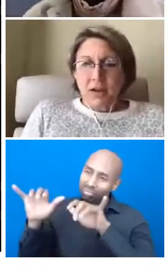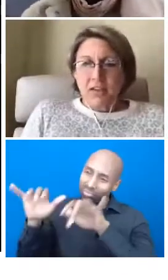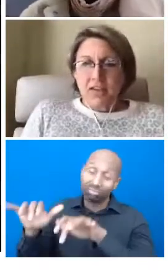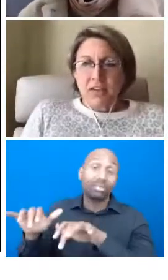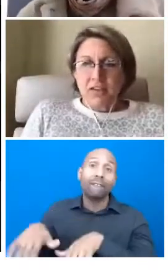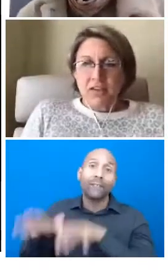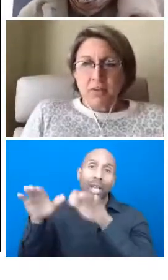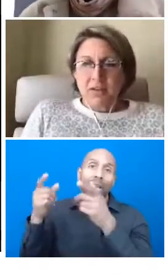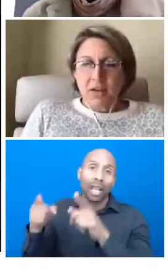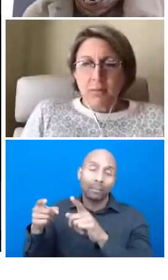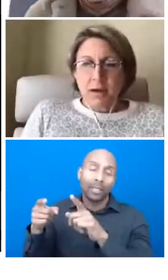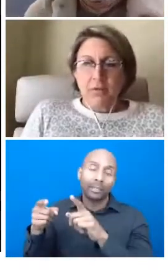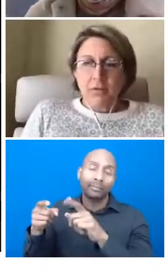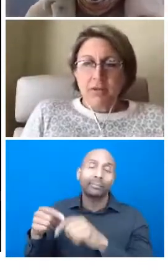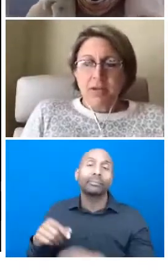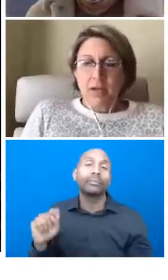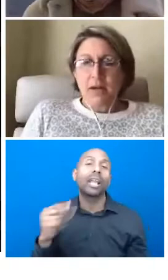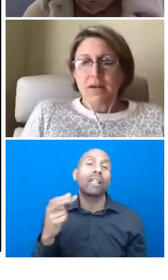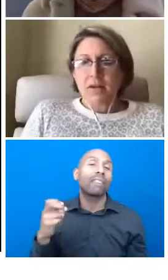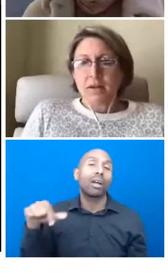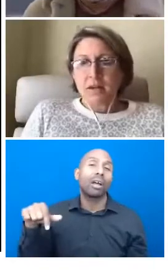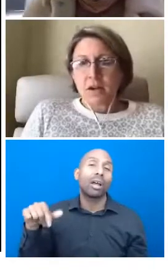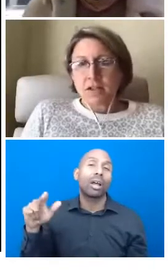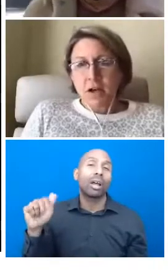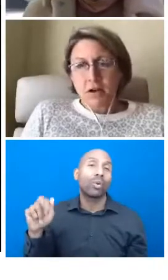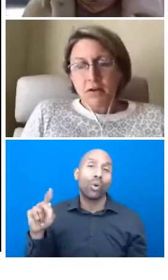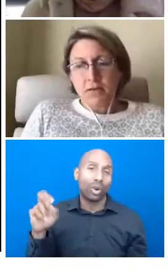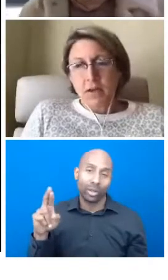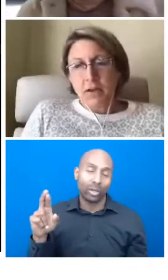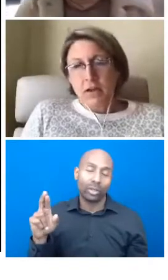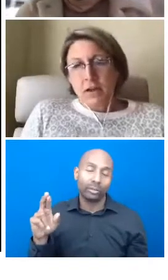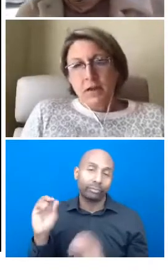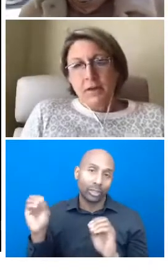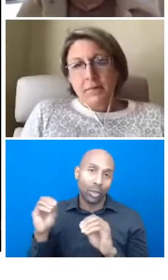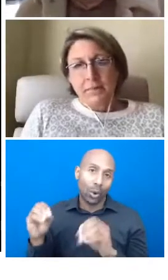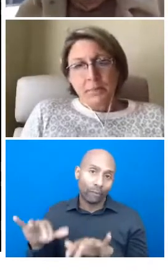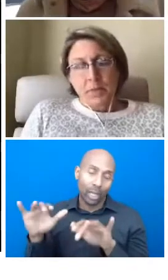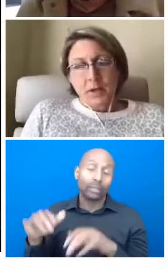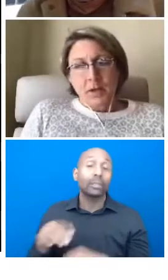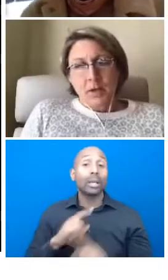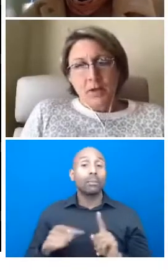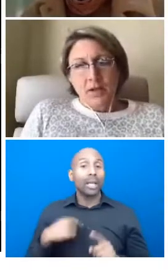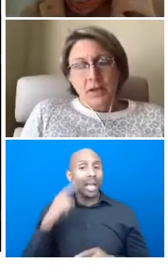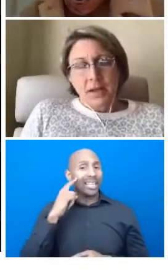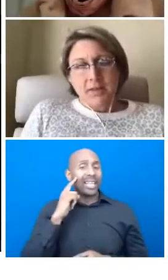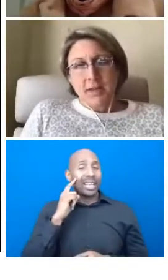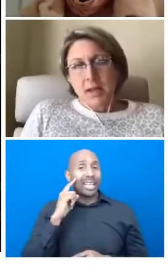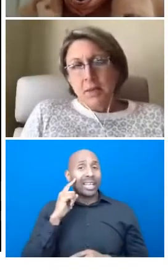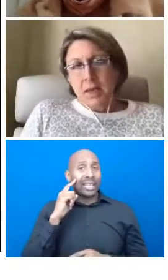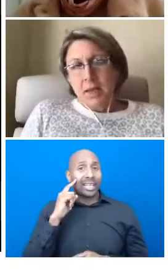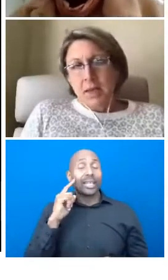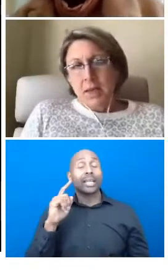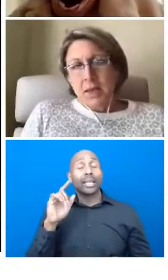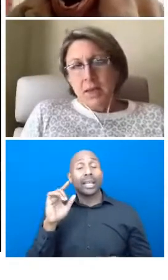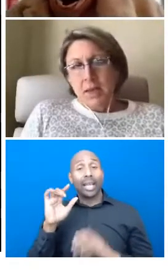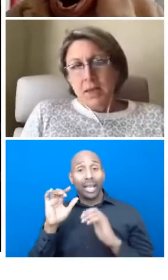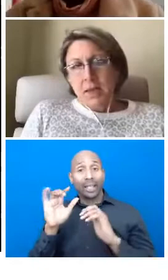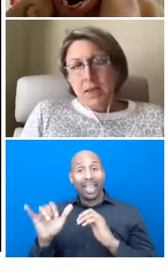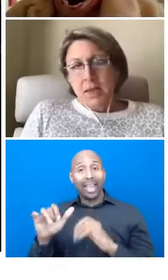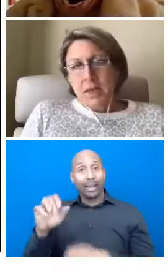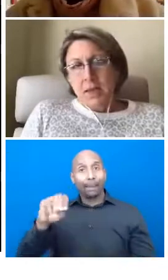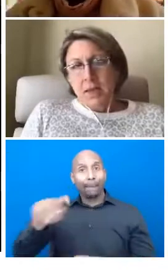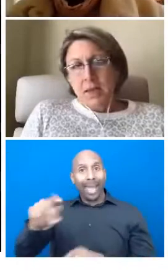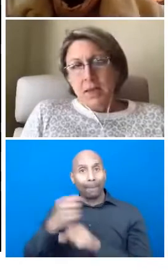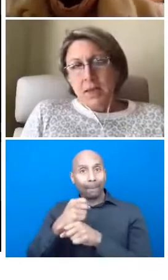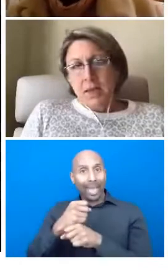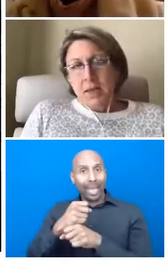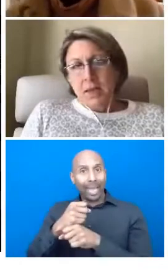I think there's something very powerful to say about the landscape and the city itself,